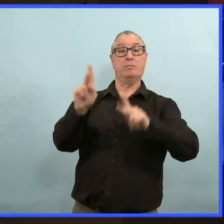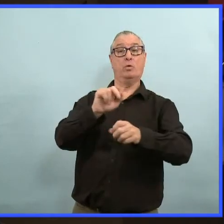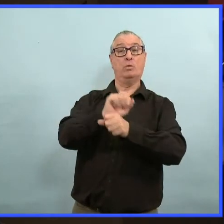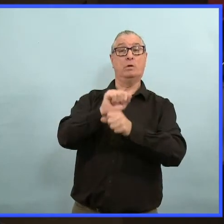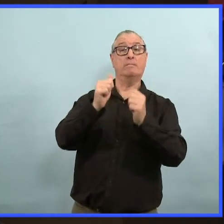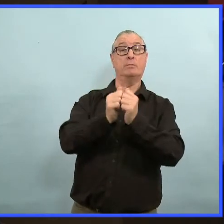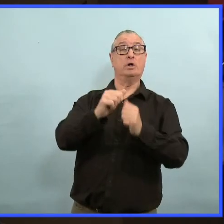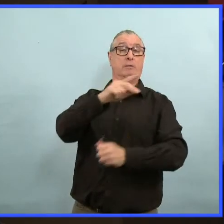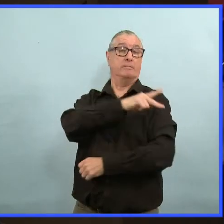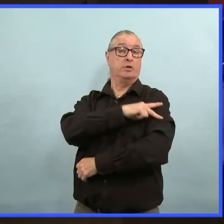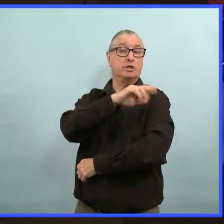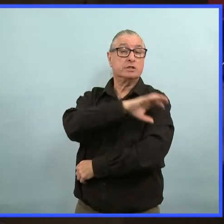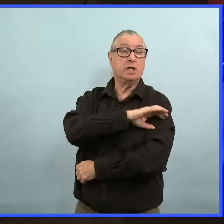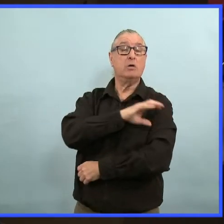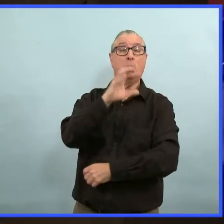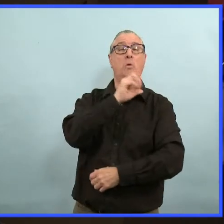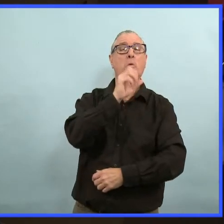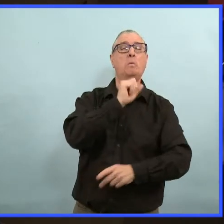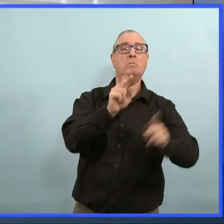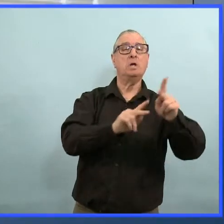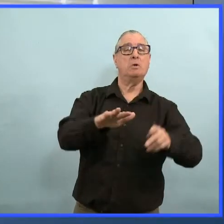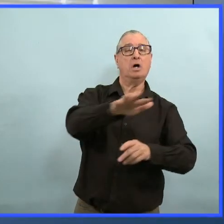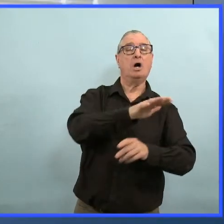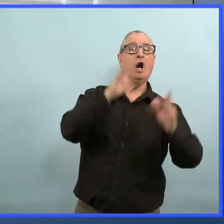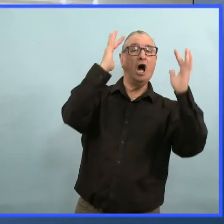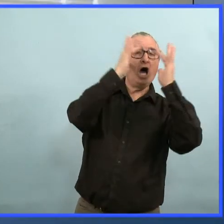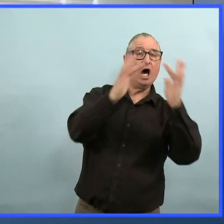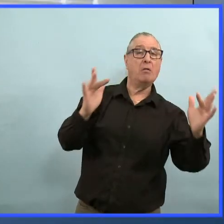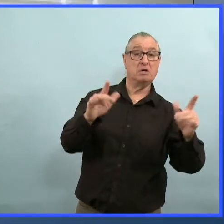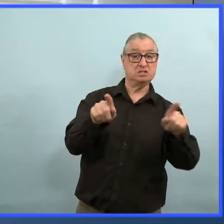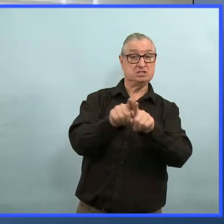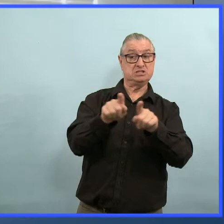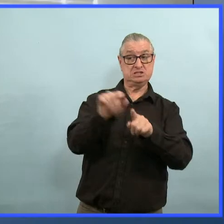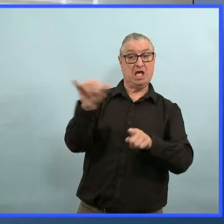am i understanding this correctly well we have a number that's certainly the the move forward